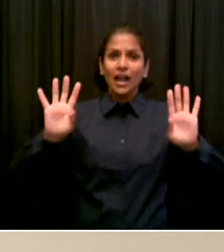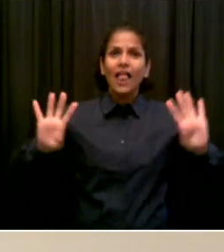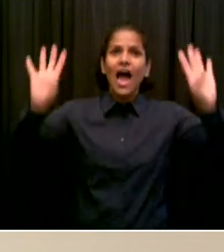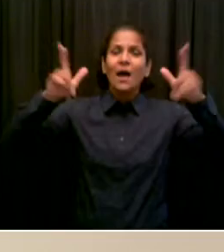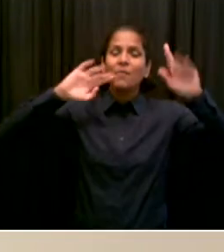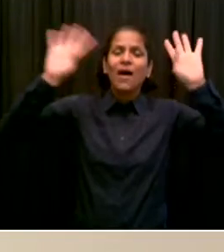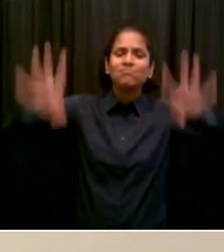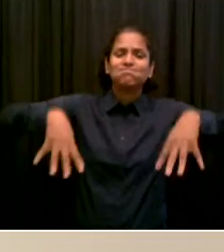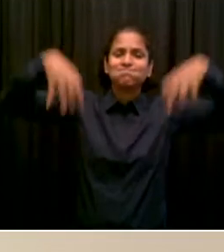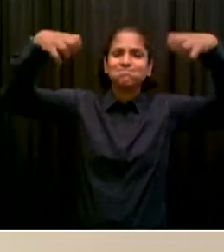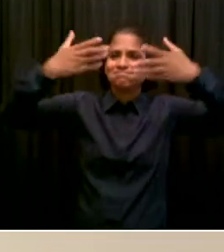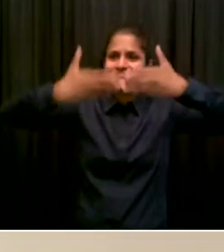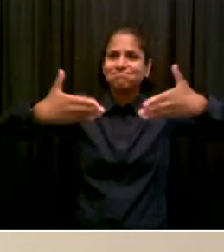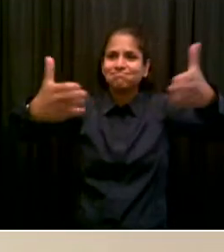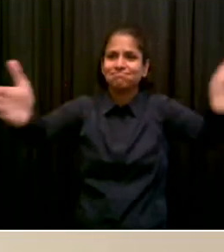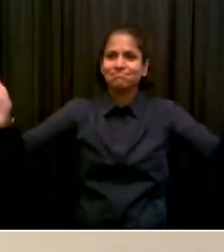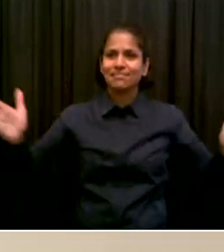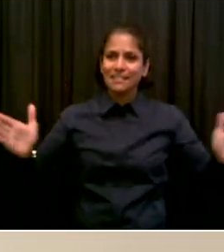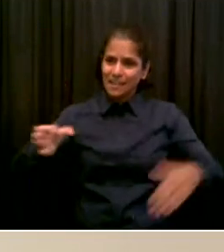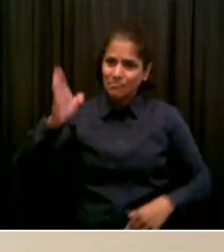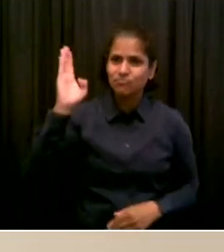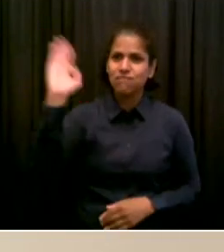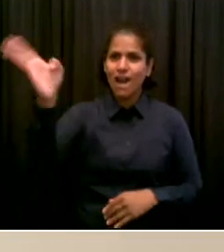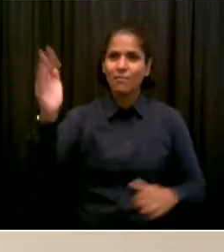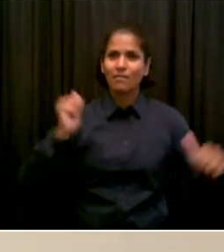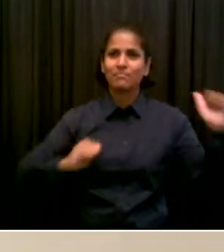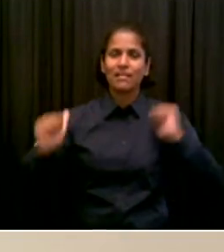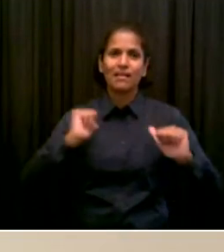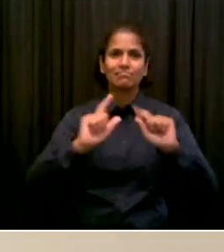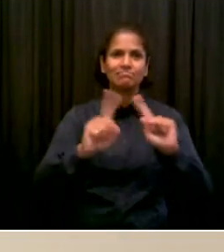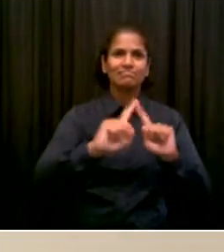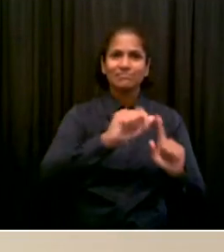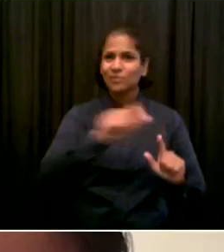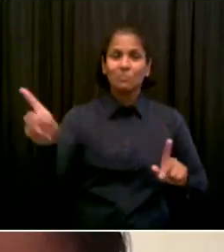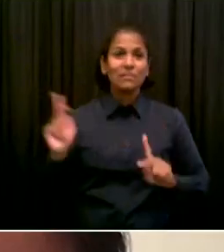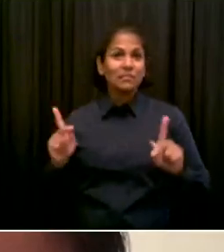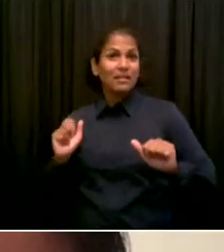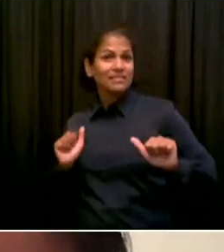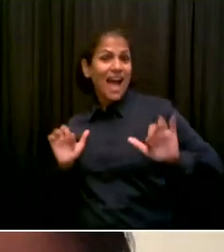THIS COMING WEEKEND, THERE WILL BE A VERY, TY HEWILL DO THEIR